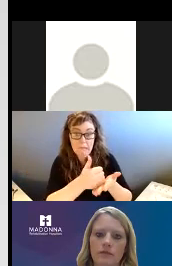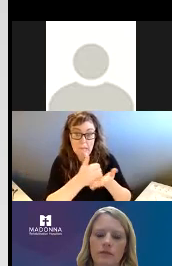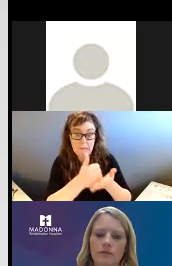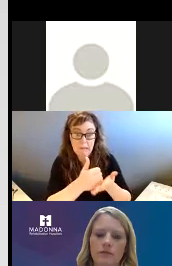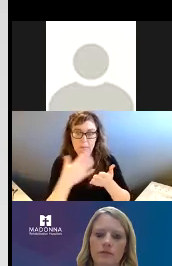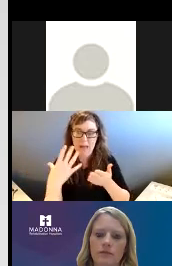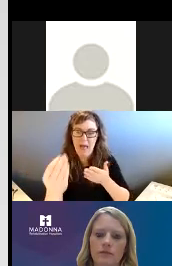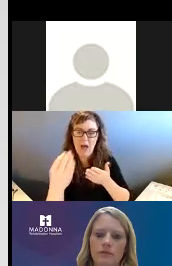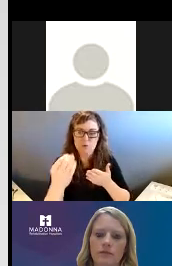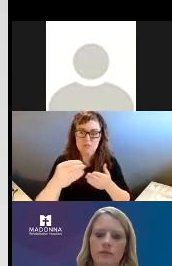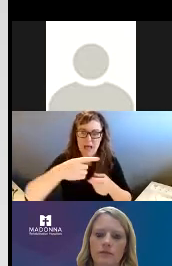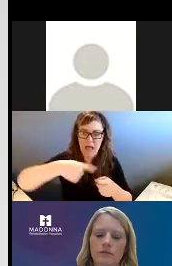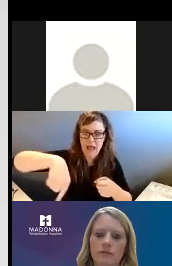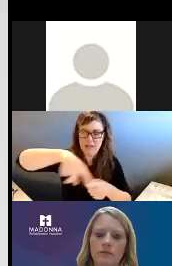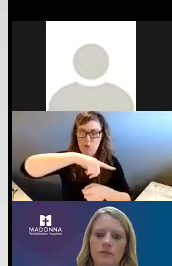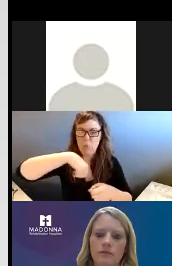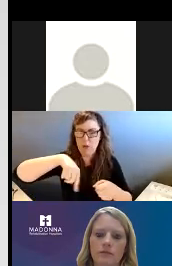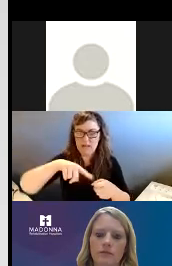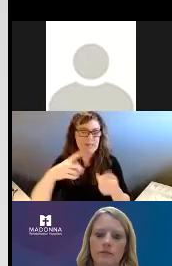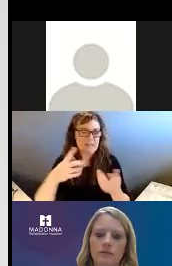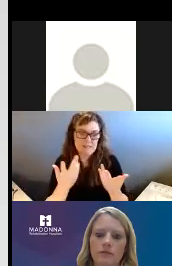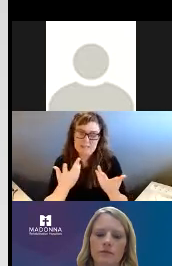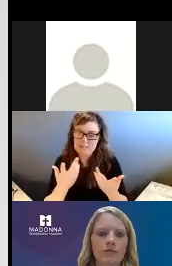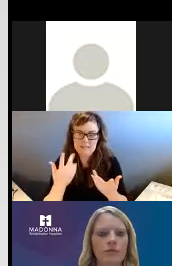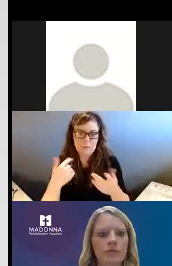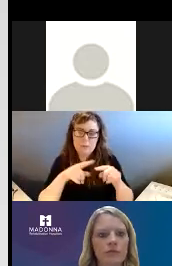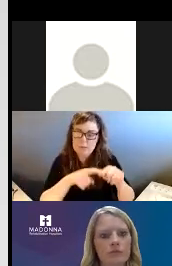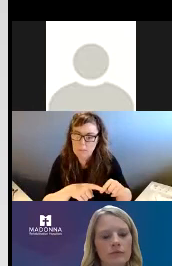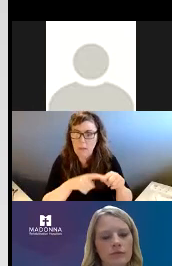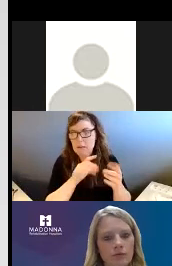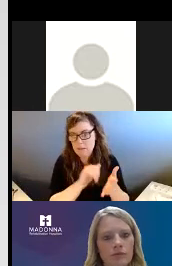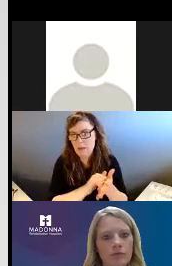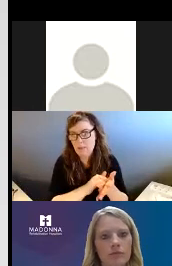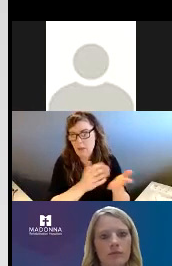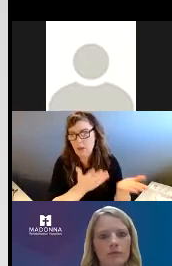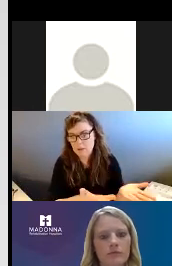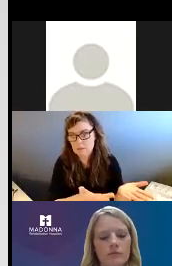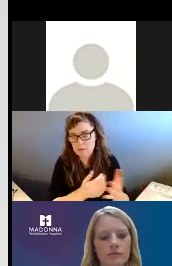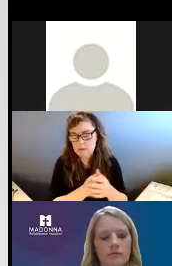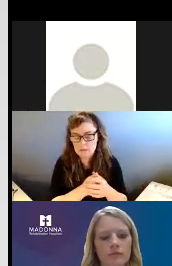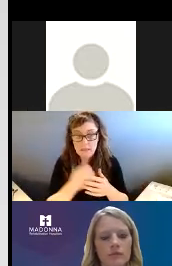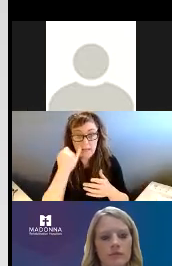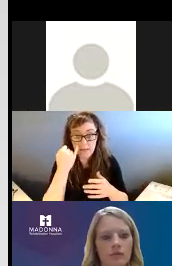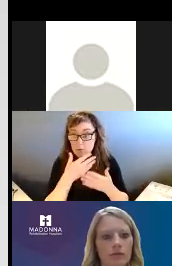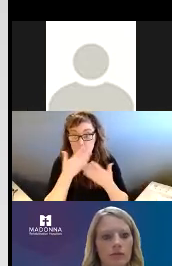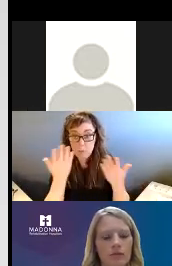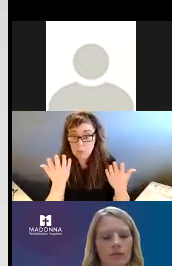WE REALLY HAVE RELIED ON IT OVER THE YEARS. THANK GOODNESS WE HAD THAT AS AN OPTION, OTHERWISE, IT WOULD HAVE BEEN A LOT HARDER FOR MANY OF OUR